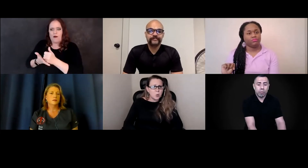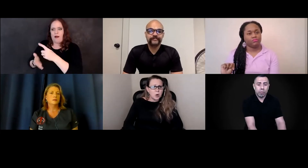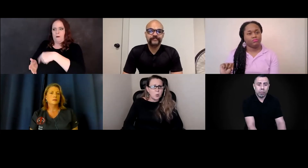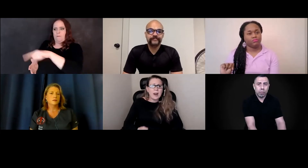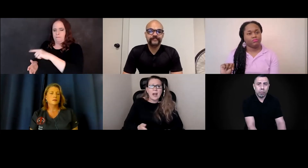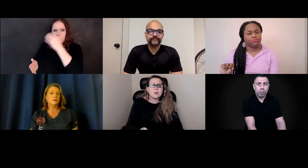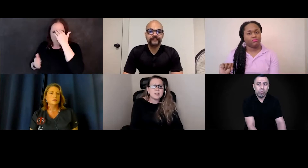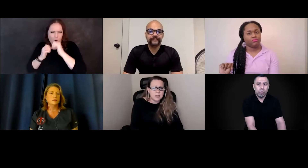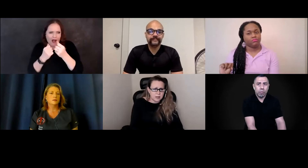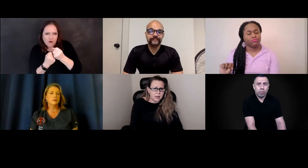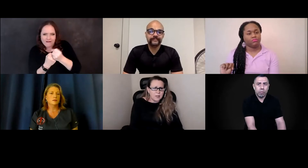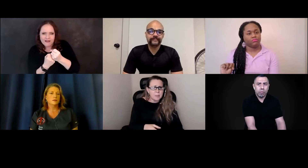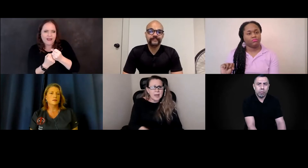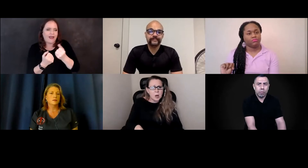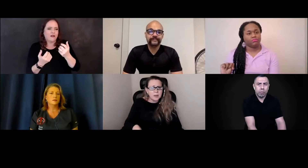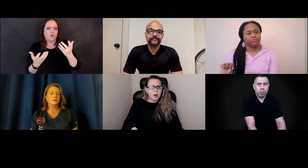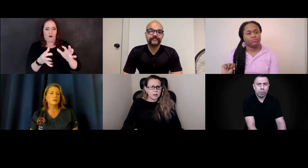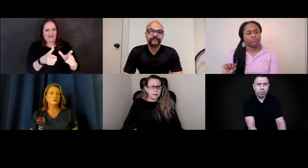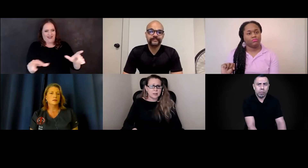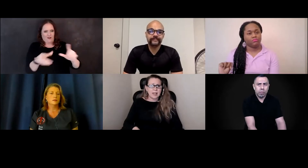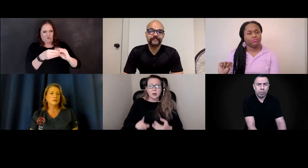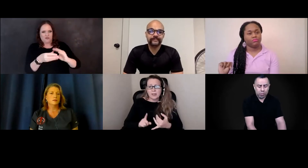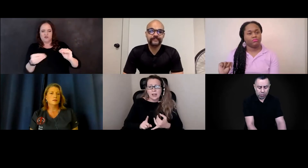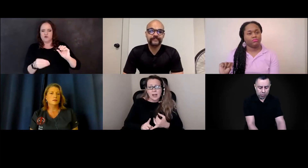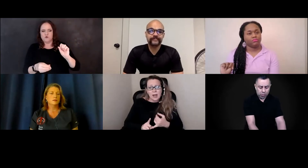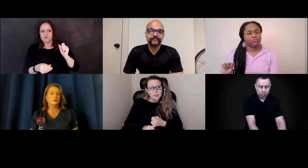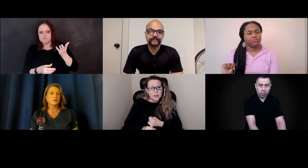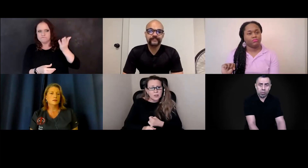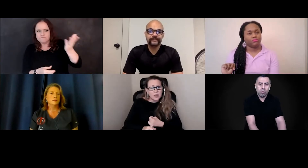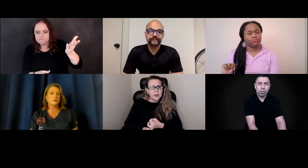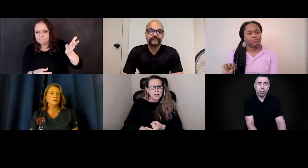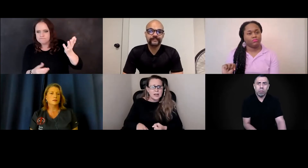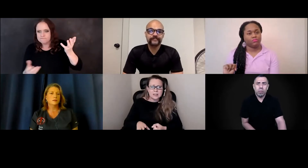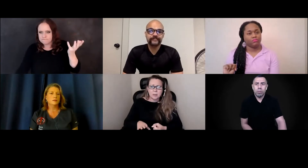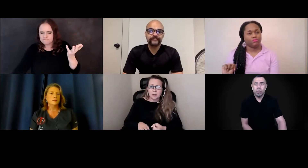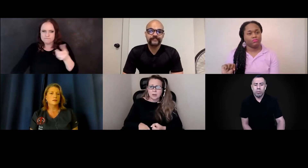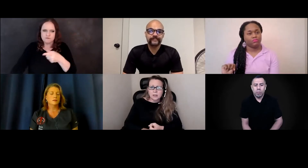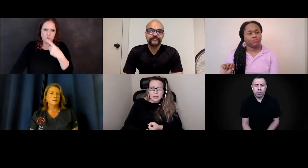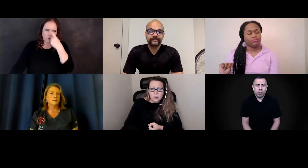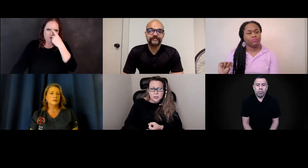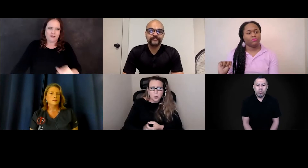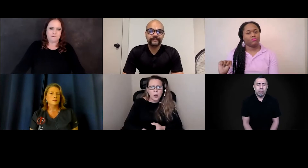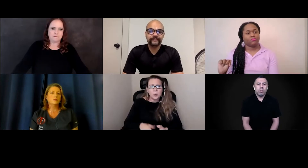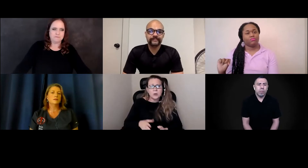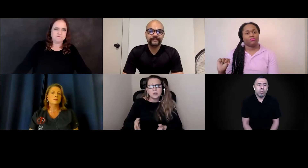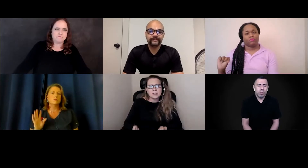What have you seen that may help the audience, how can they advocate for that, is it about the language?